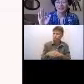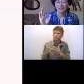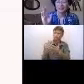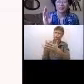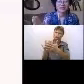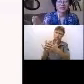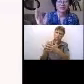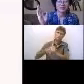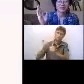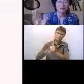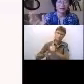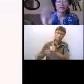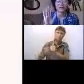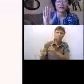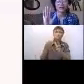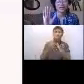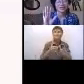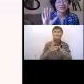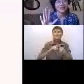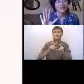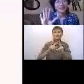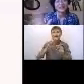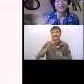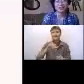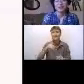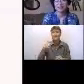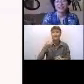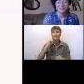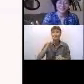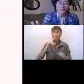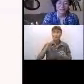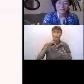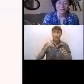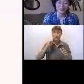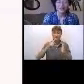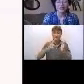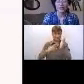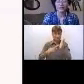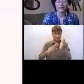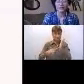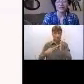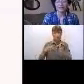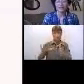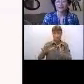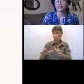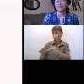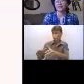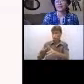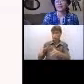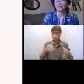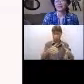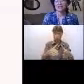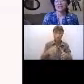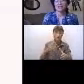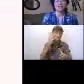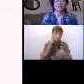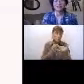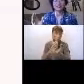to pit minorities, or racialized people against each other. Instead of understanding that,